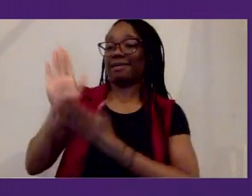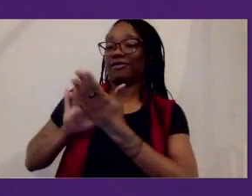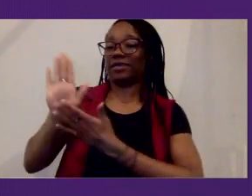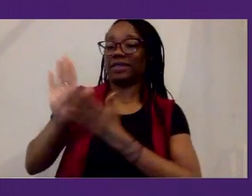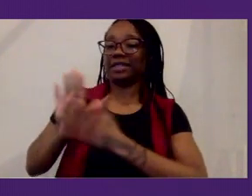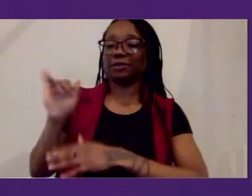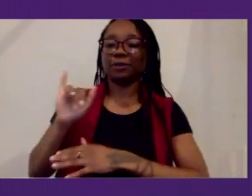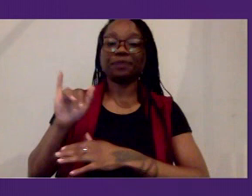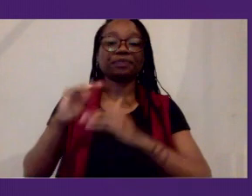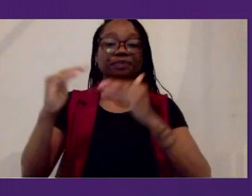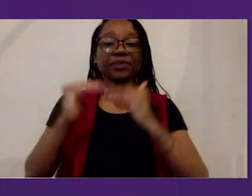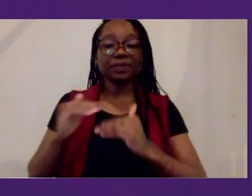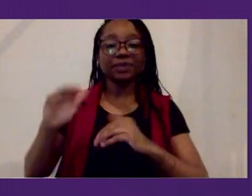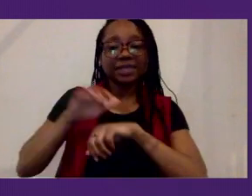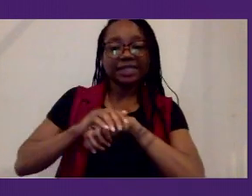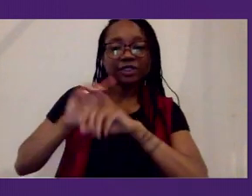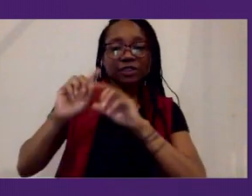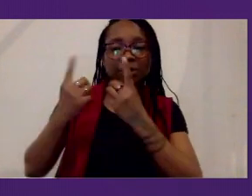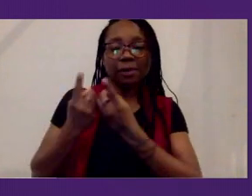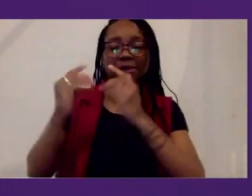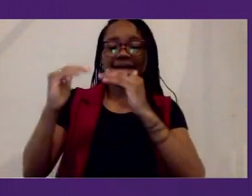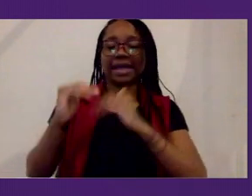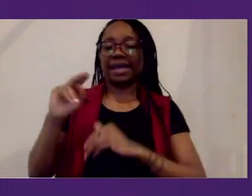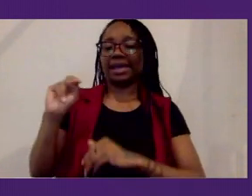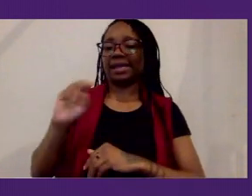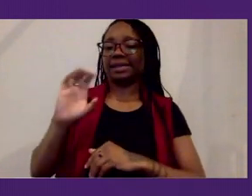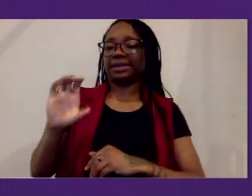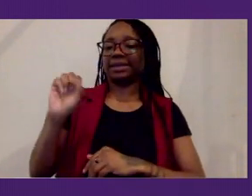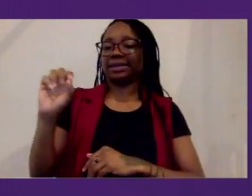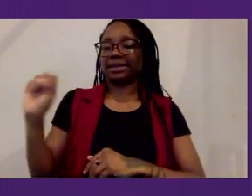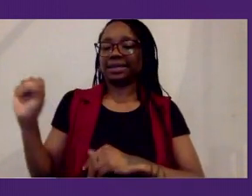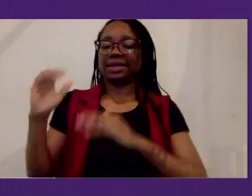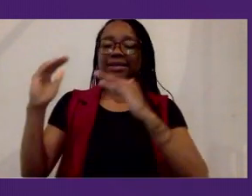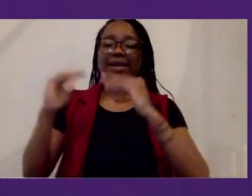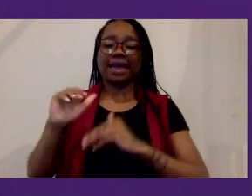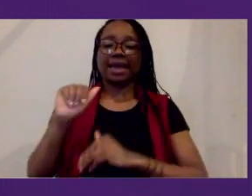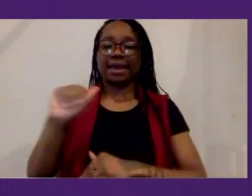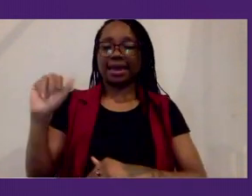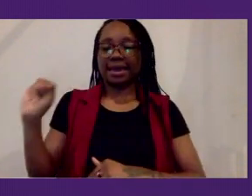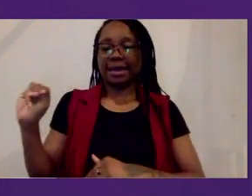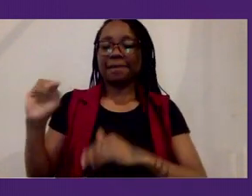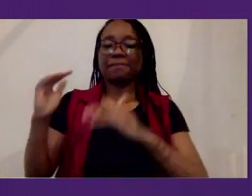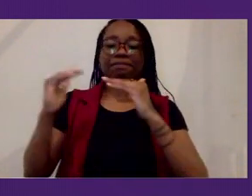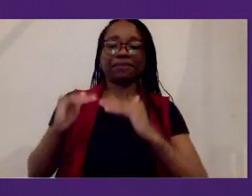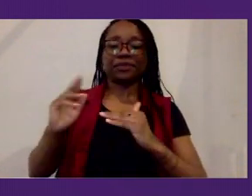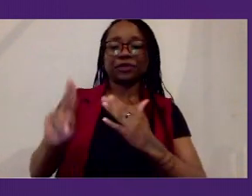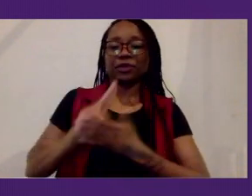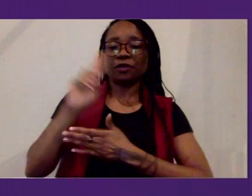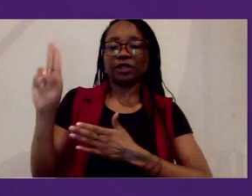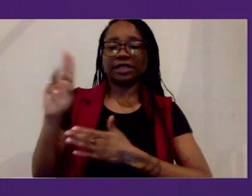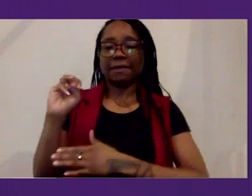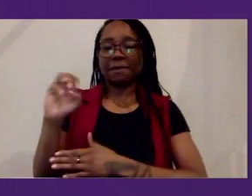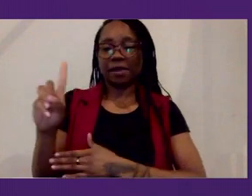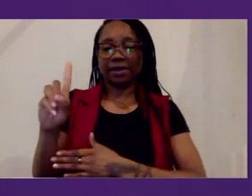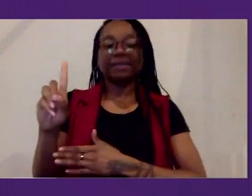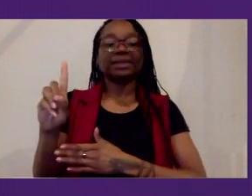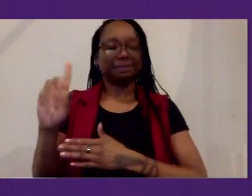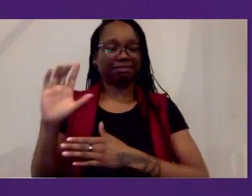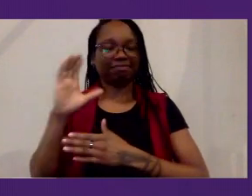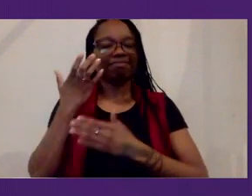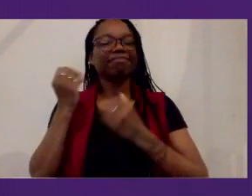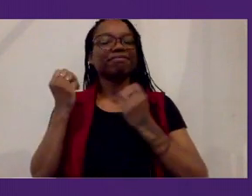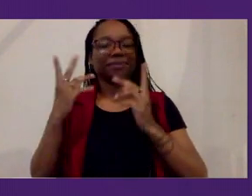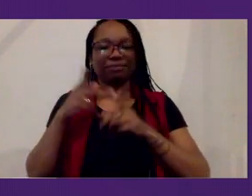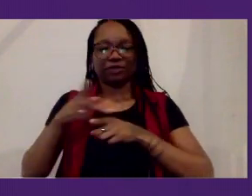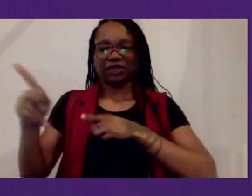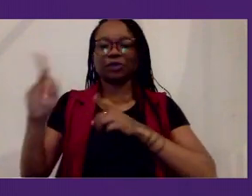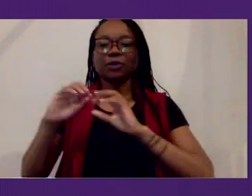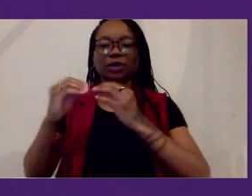In CSS, AAM, University of Maryland. So, a lot of professional organizations. Excellent. Excellent.